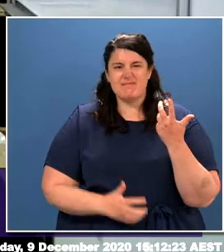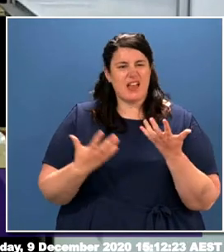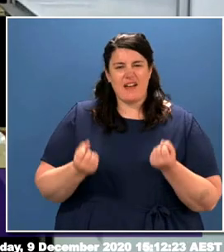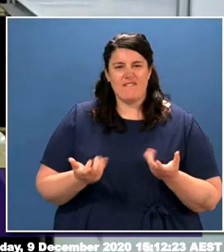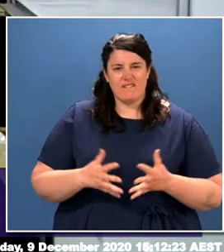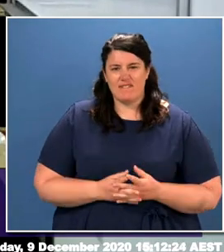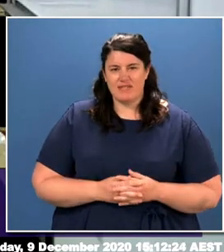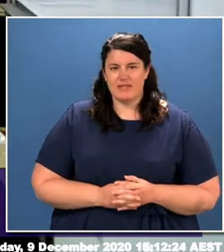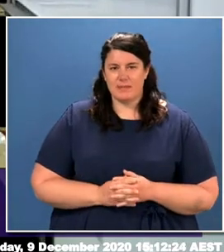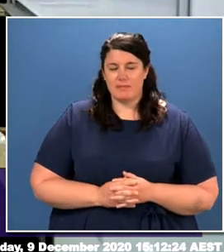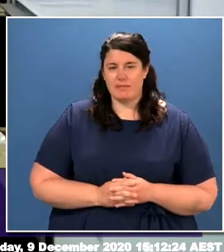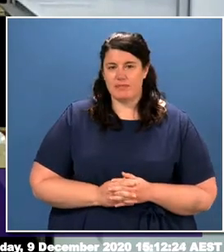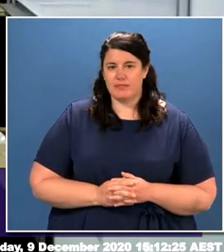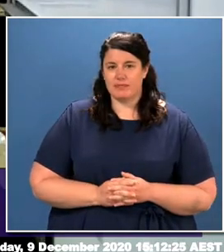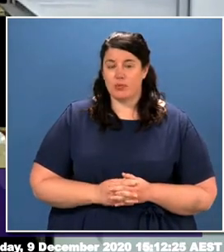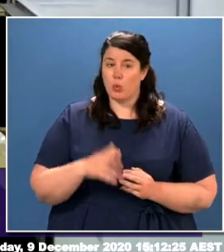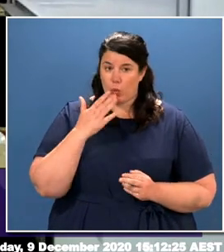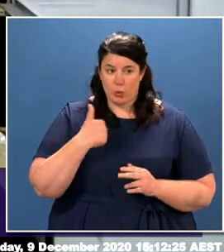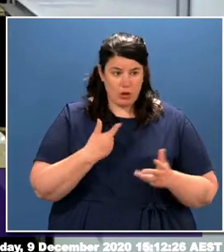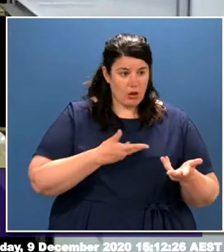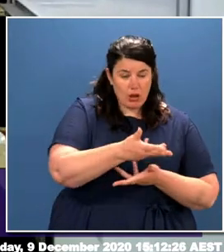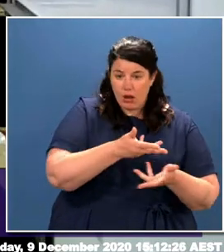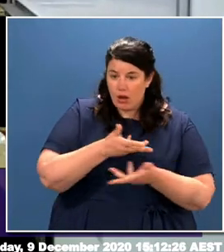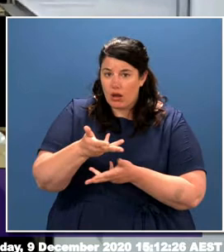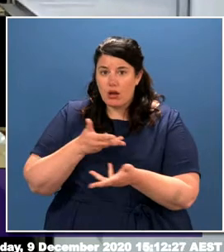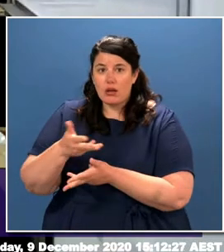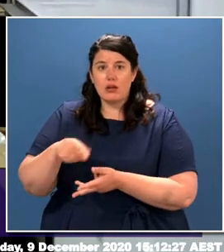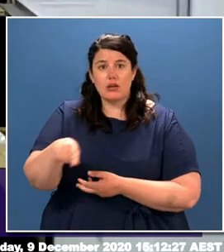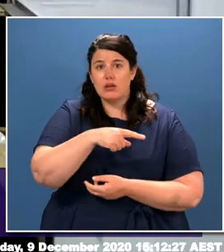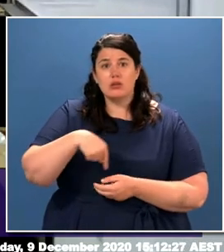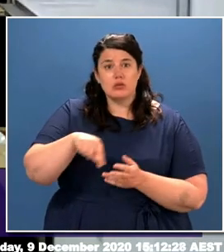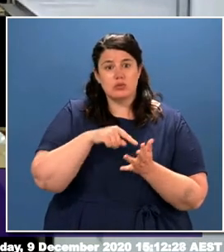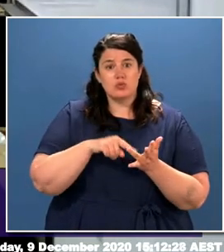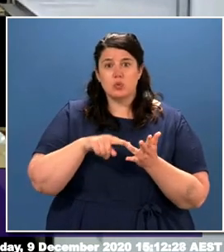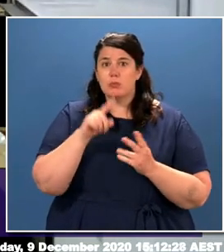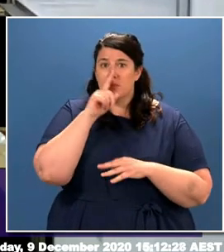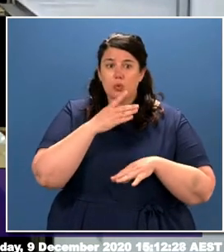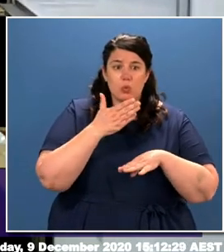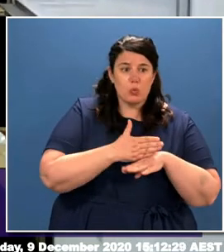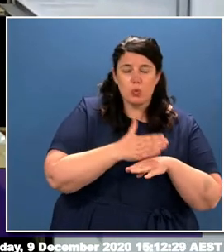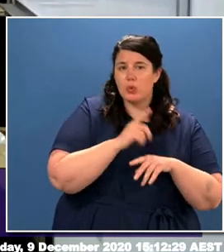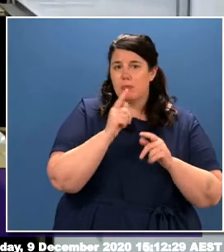one of the findings we found from talking to, you know, the frontline workers or managers, particularly